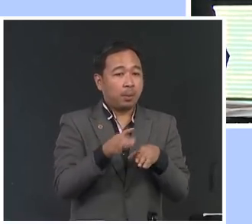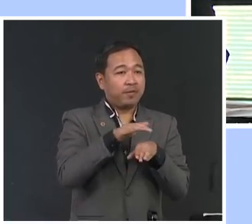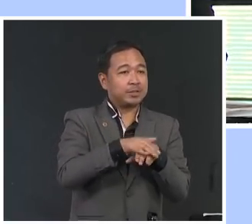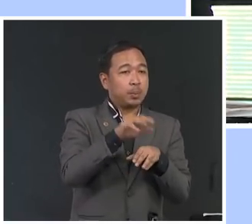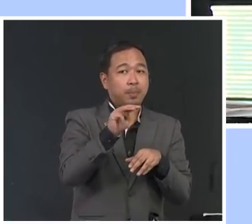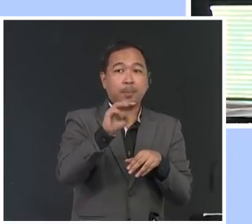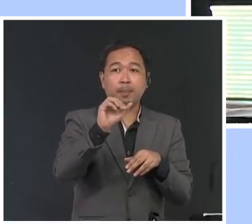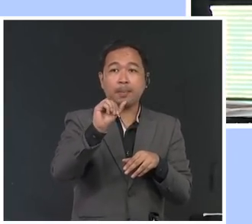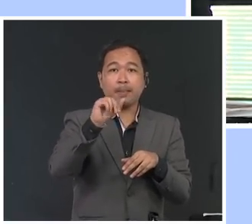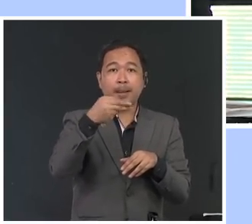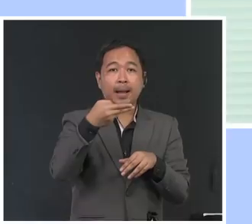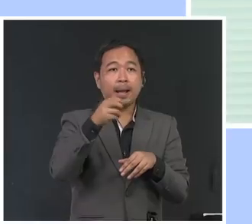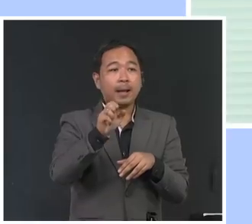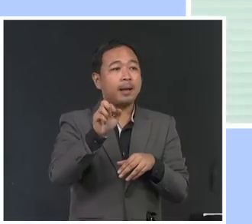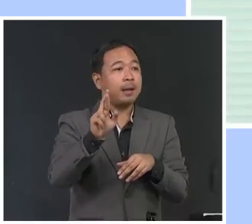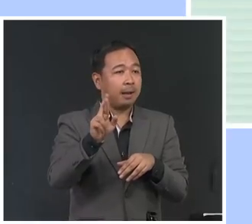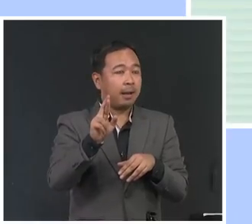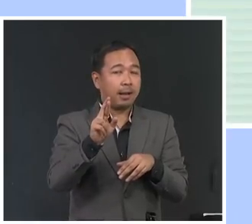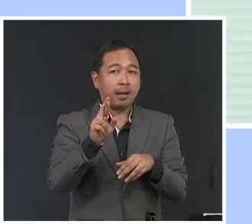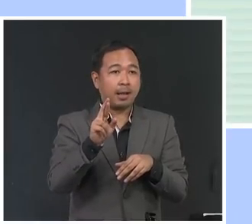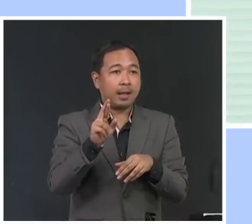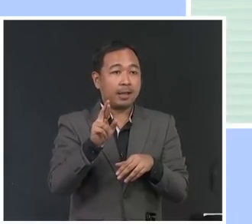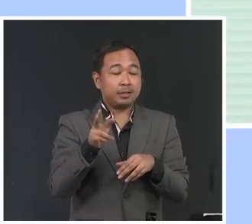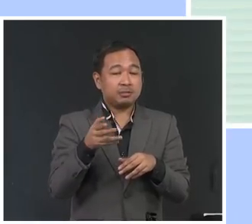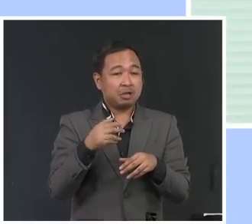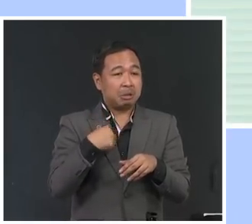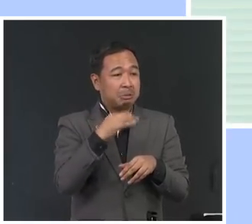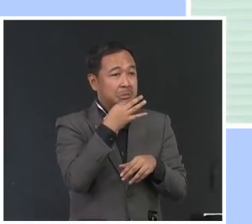Now, we are in Tottori Prefecture. You might not know where the Tottori Prefecture is located.